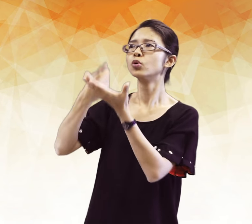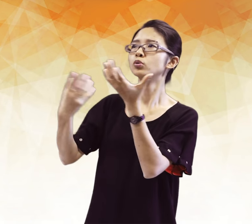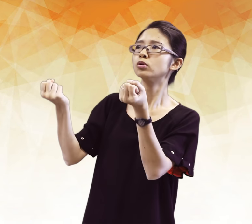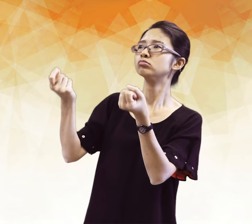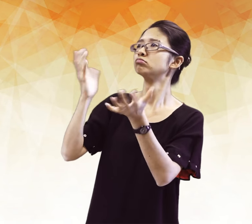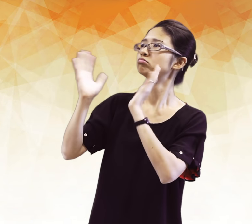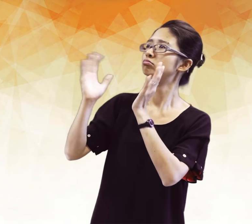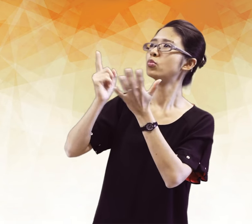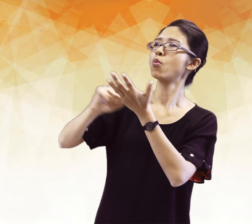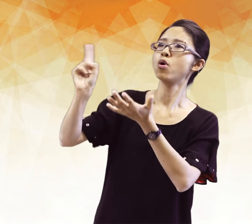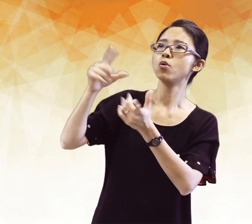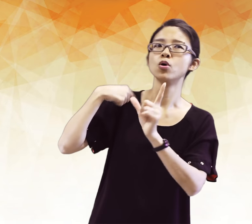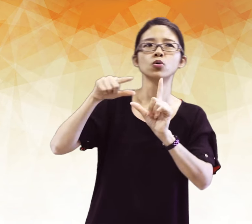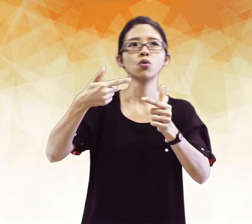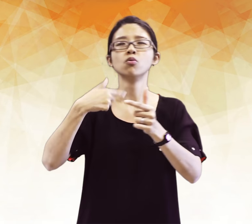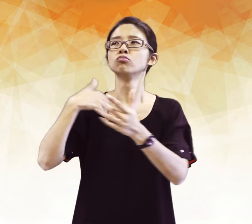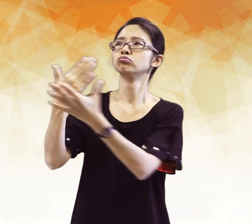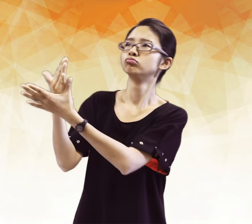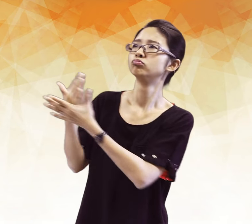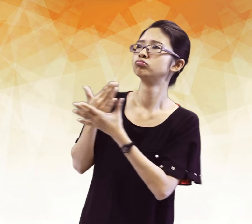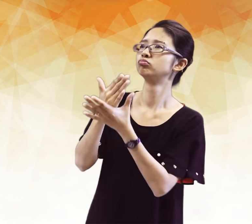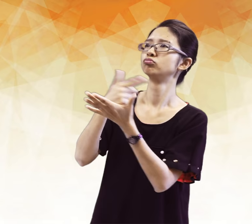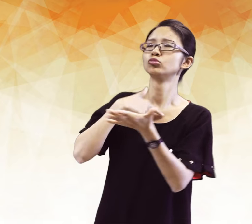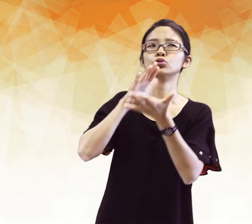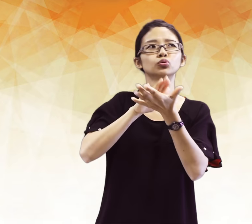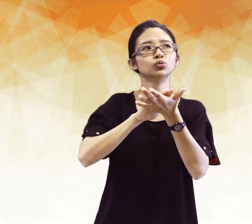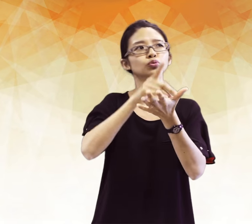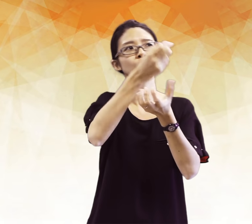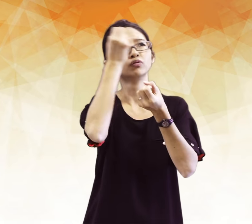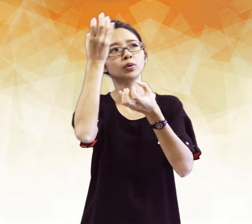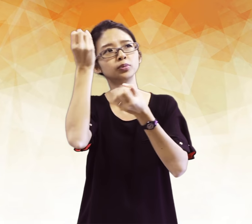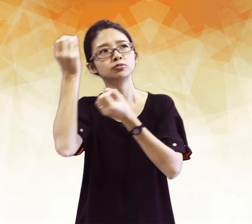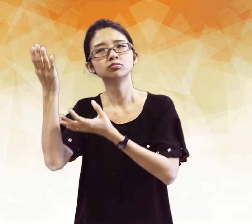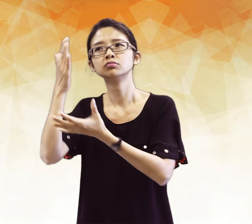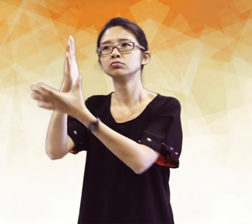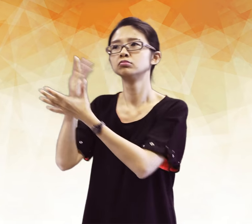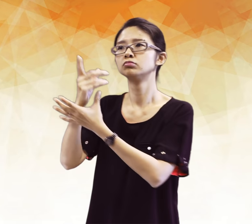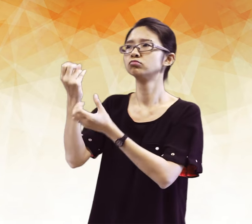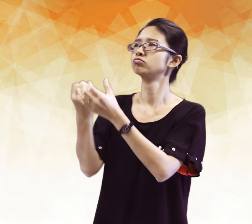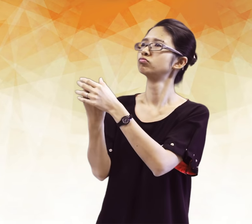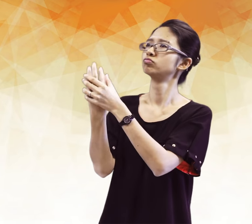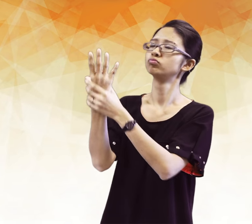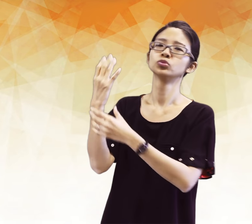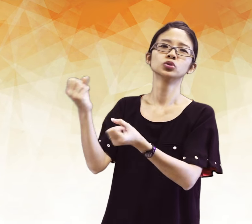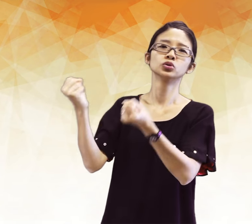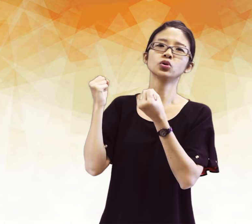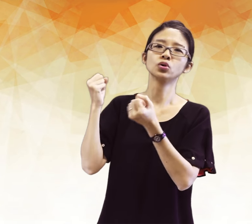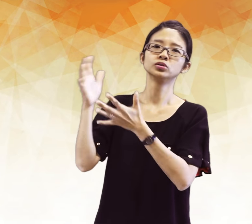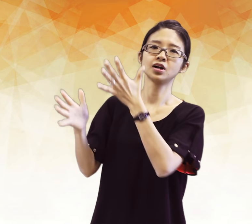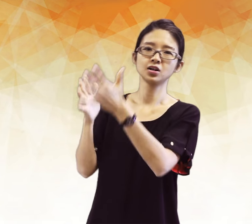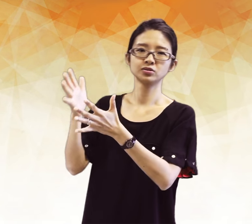We could share on what to do, or where to go. We can all talk in sign language about anything and sometimes exchange information on school matters, and are strong signers.